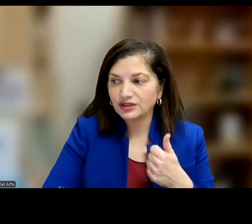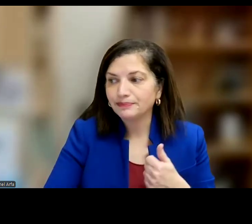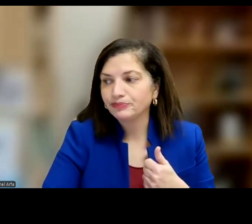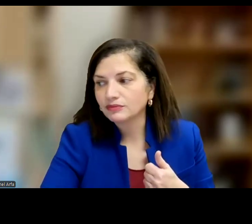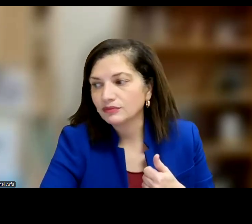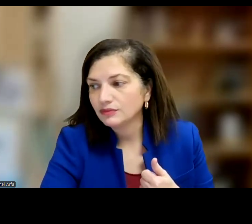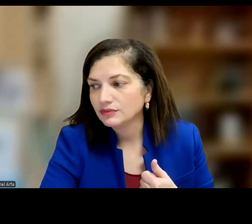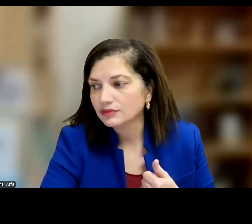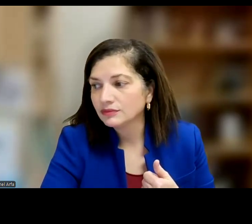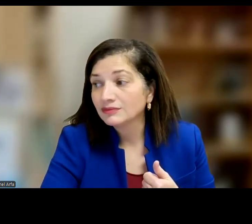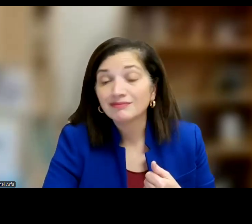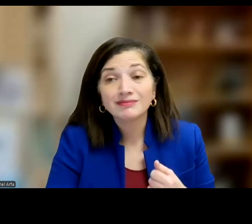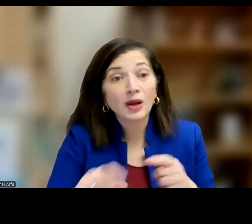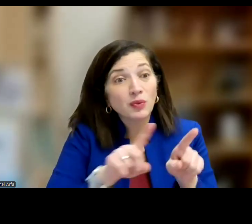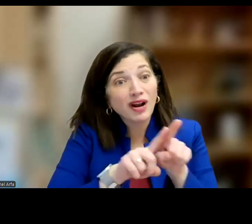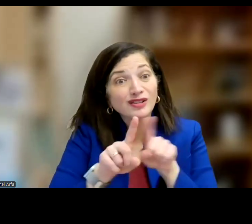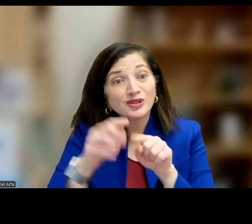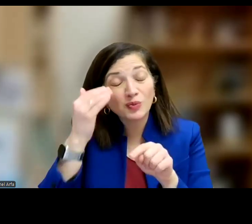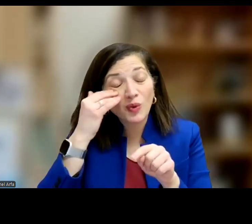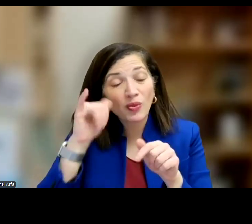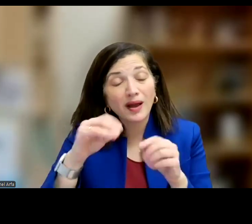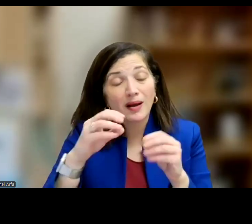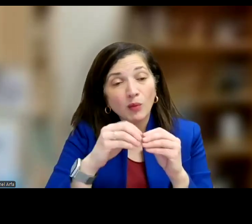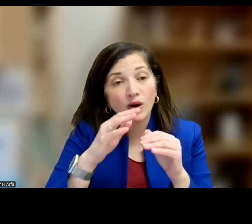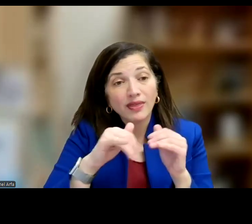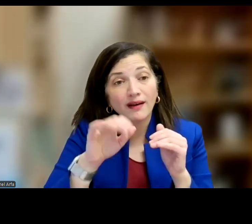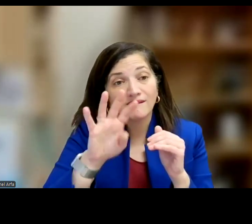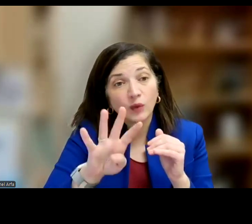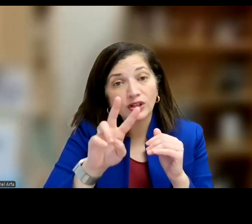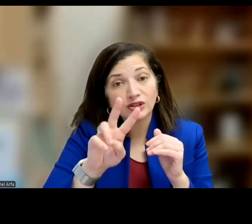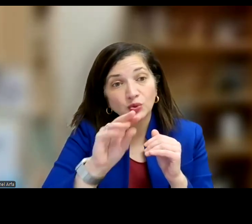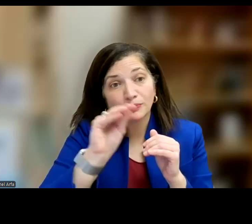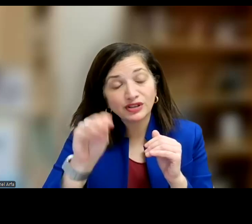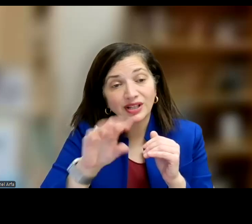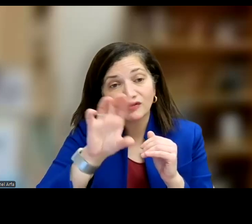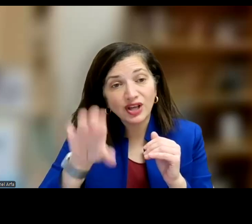13:05:00 persons with hearing loss are at 13:05:04 4.3%. We also know that more